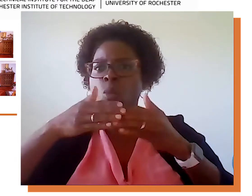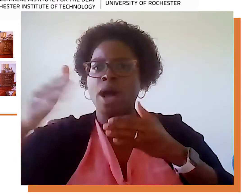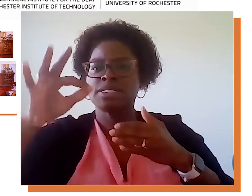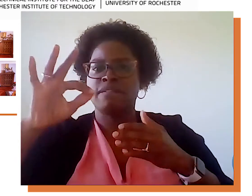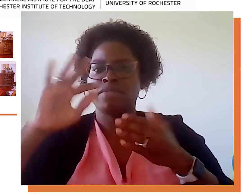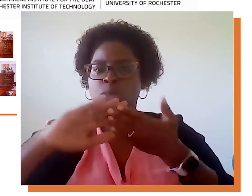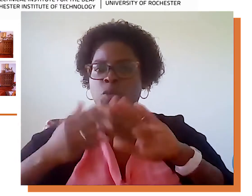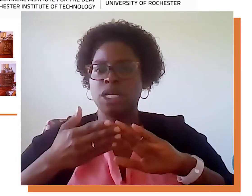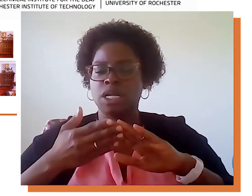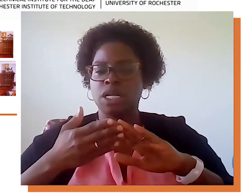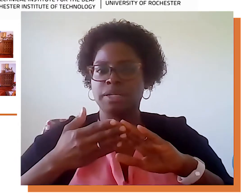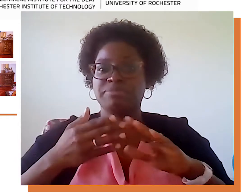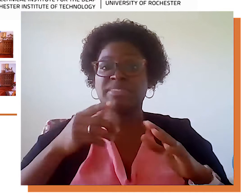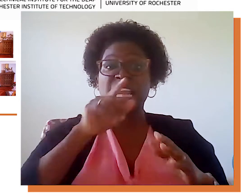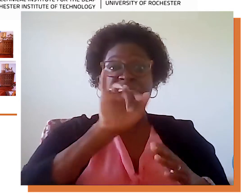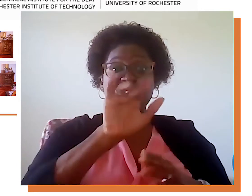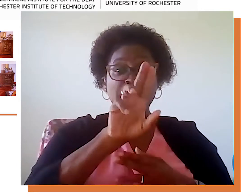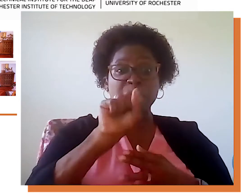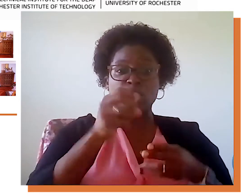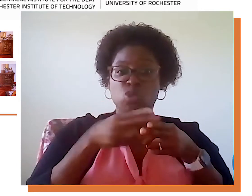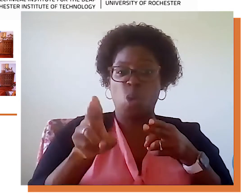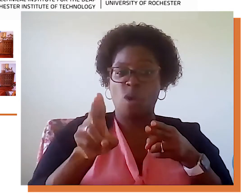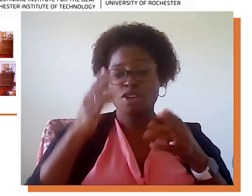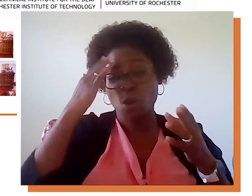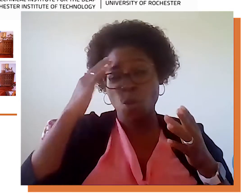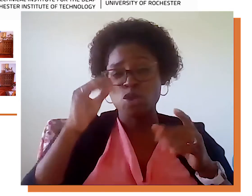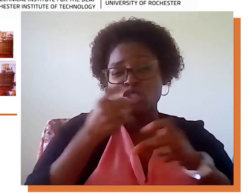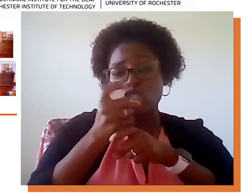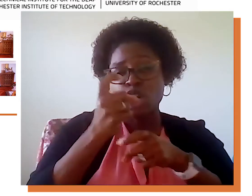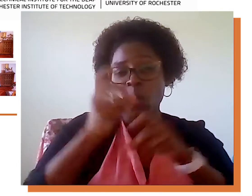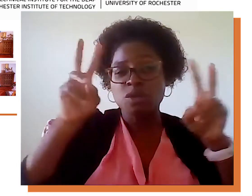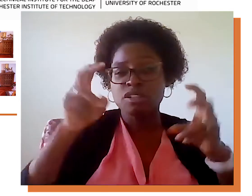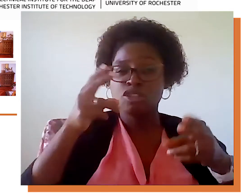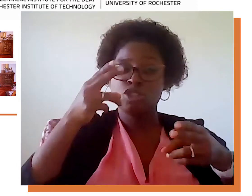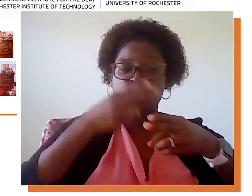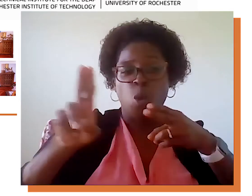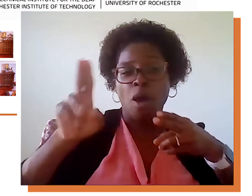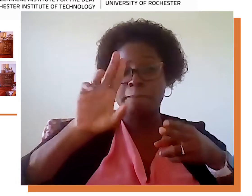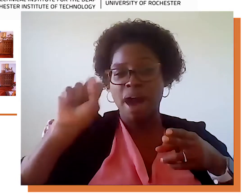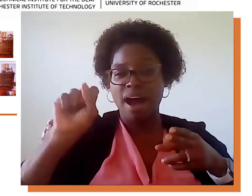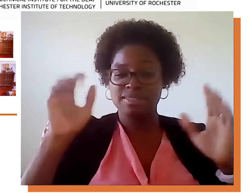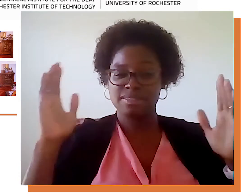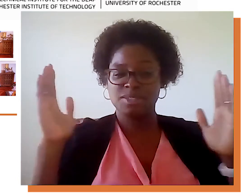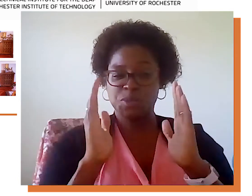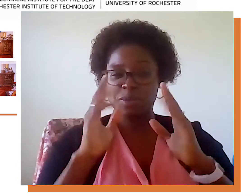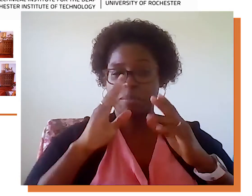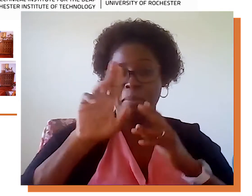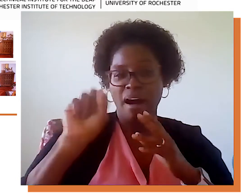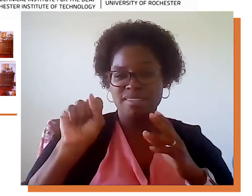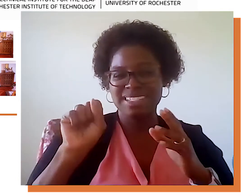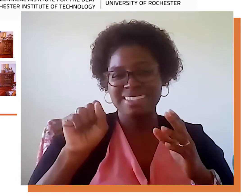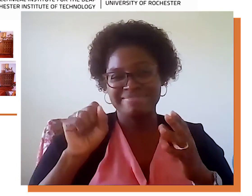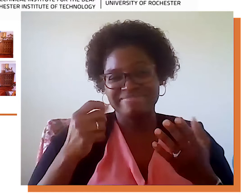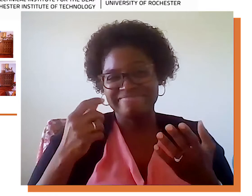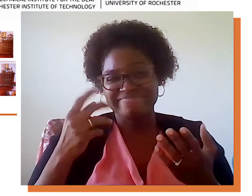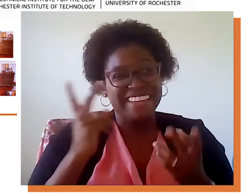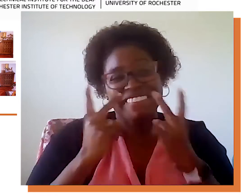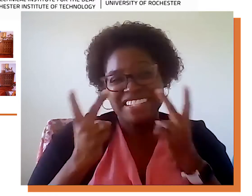it was the first time I realized that I was different. Right? You know the "short bus" jokes? Right? Because it's a smaller bus.